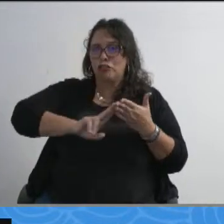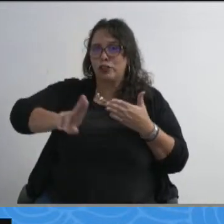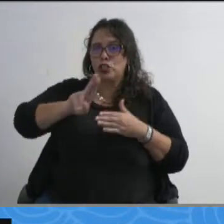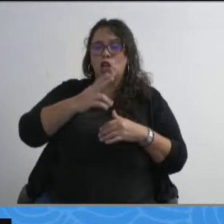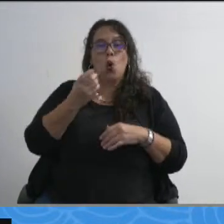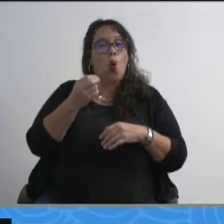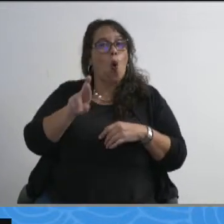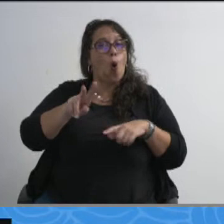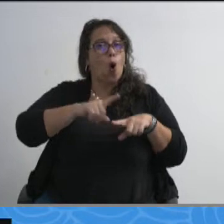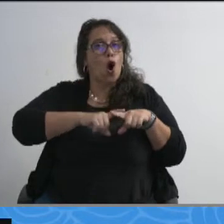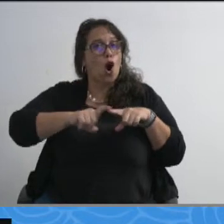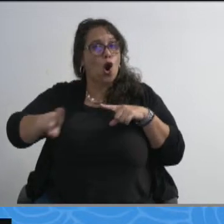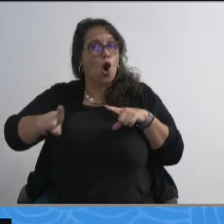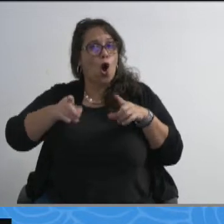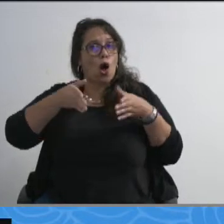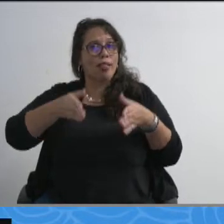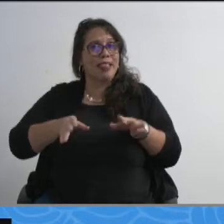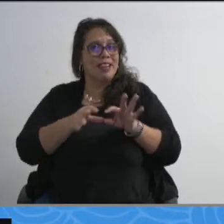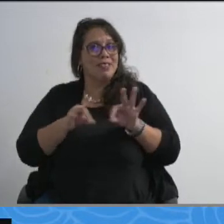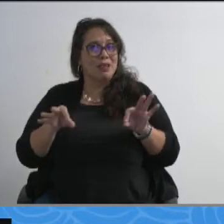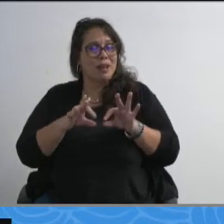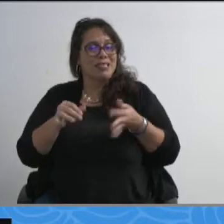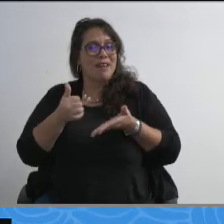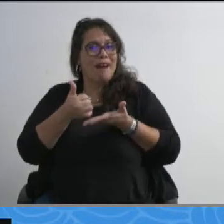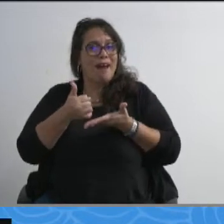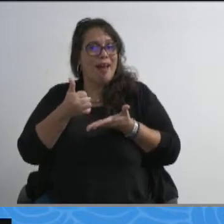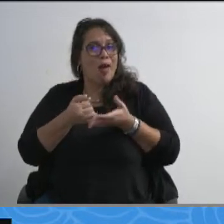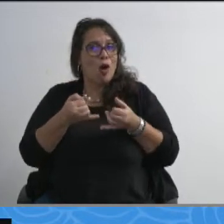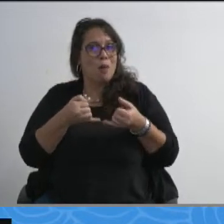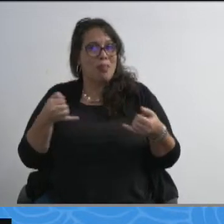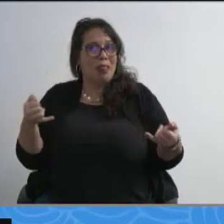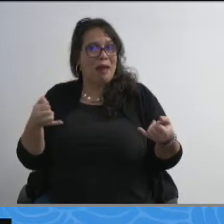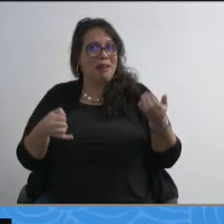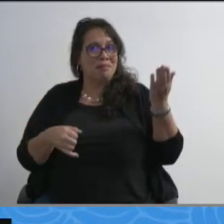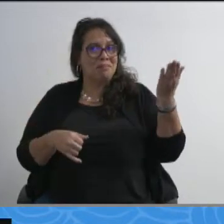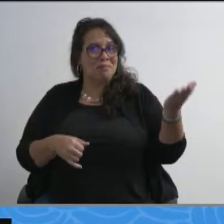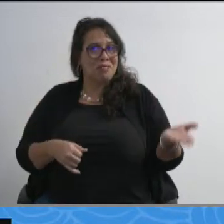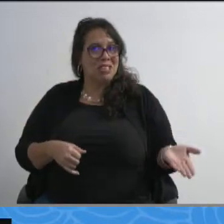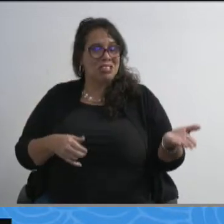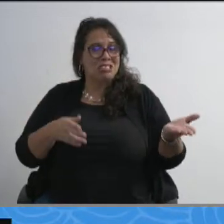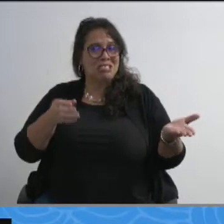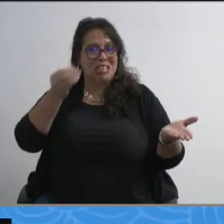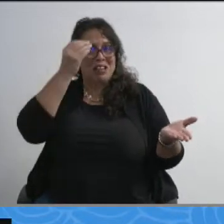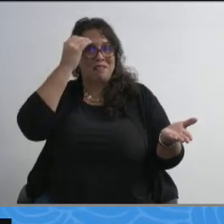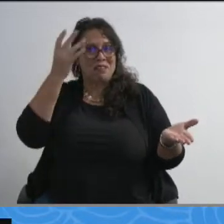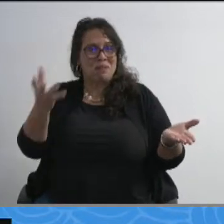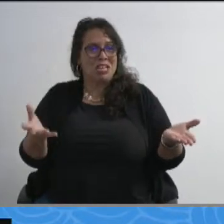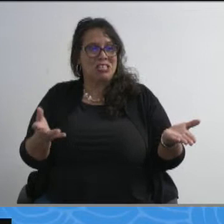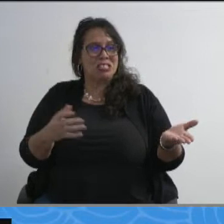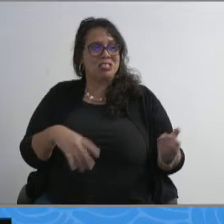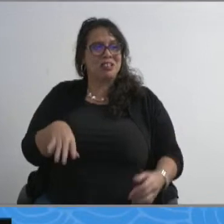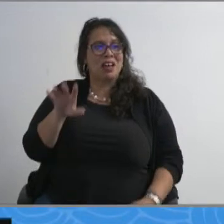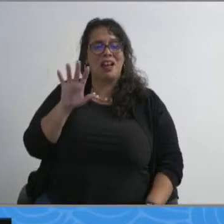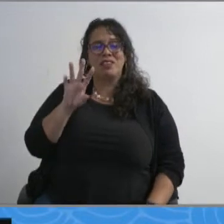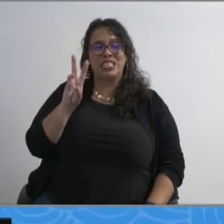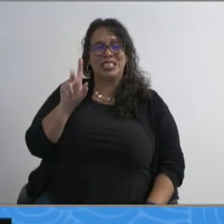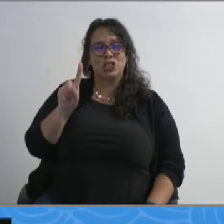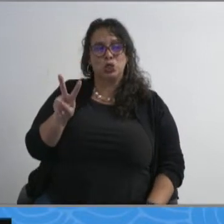leave a message on our helpline at 562-997-8306. And we're really good about returning calls.